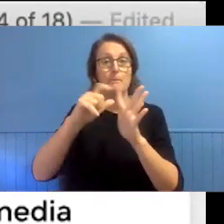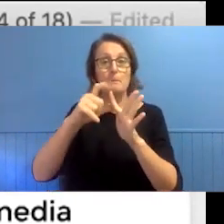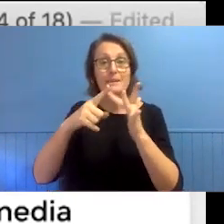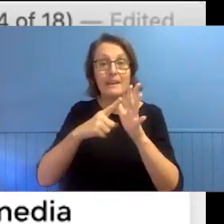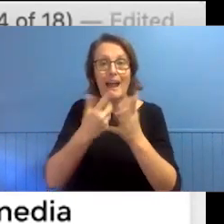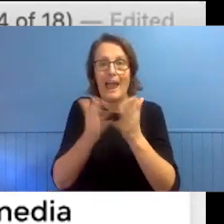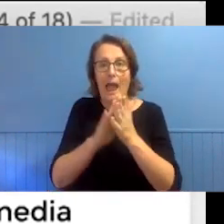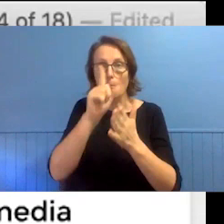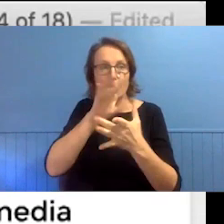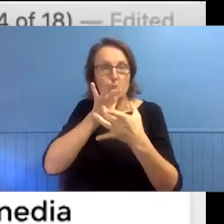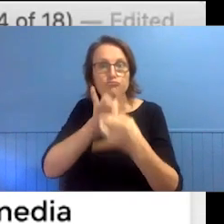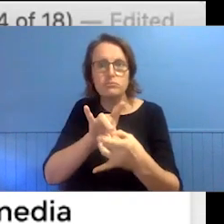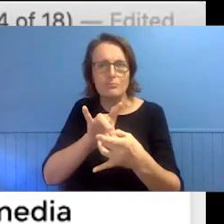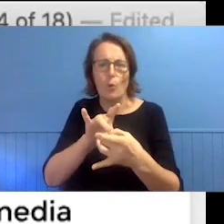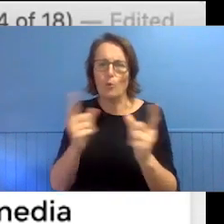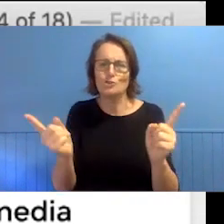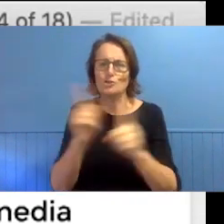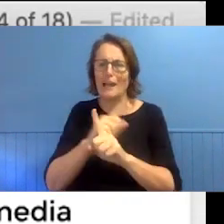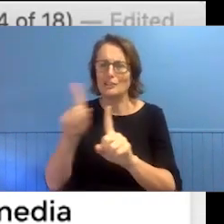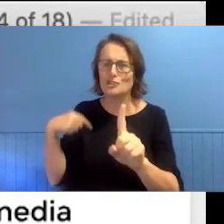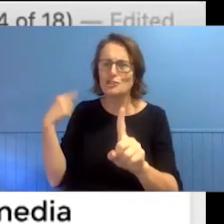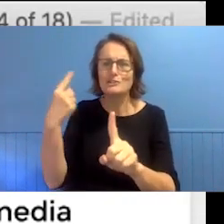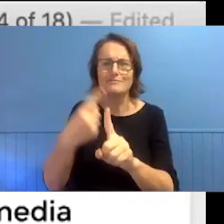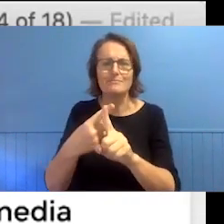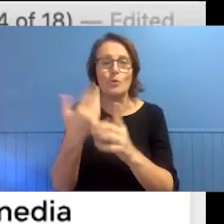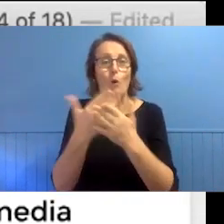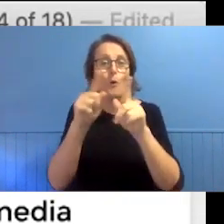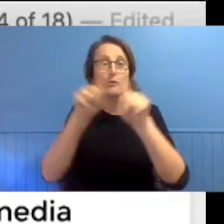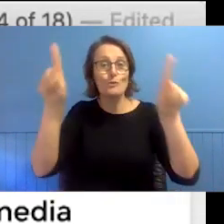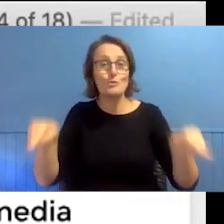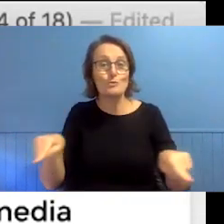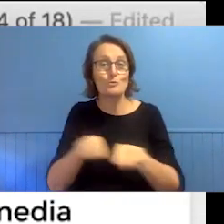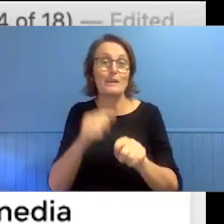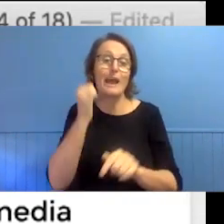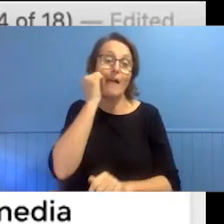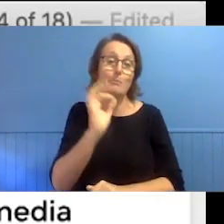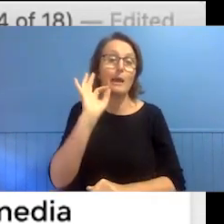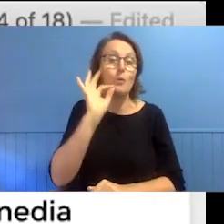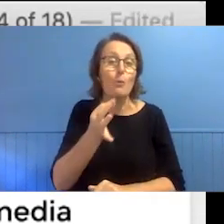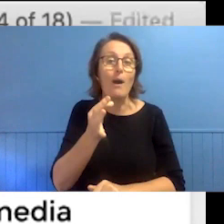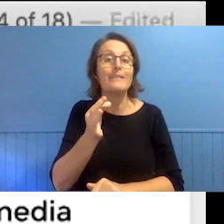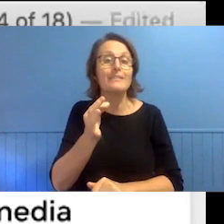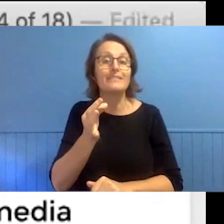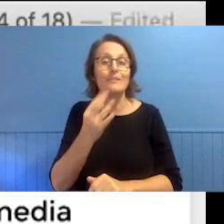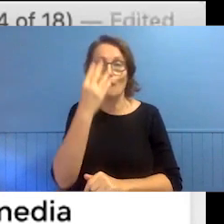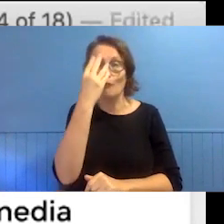now a black and white image of a family in the 1960s or so watching,